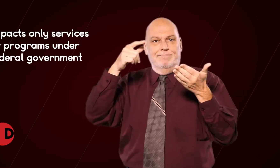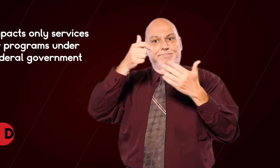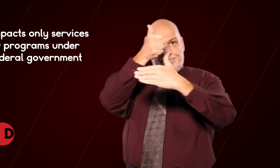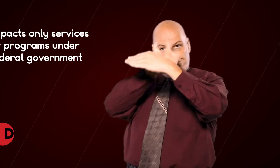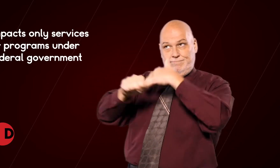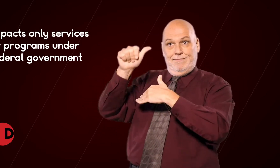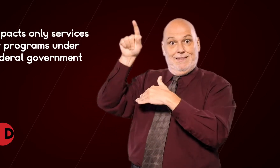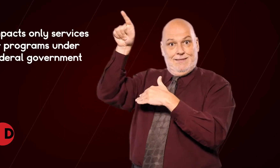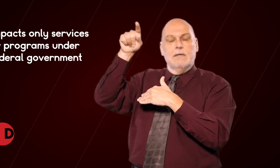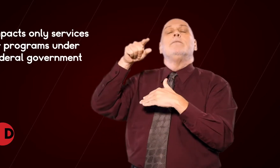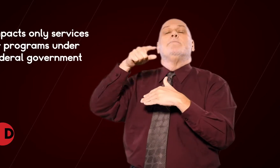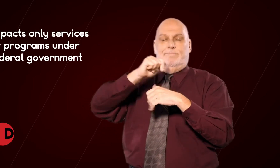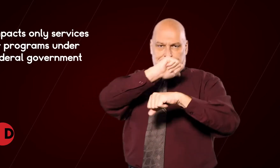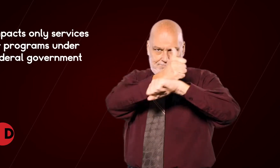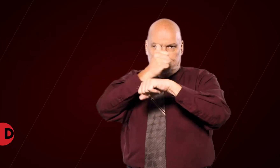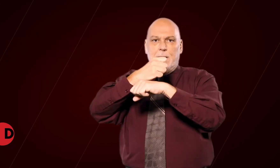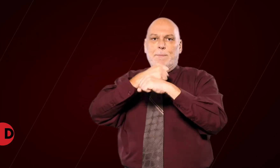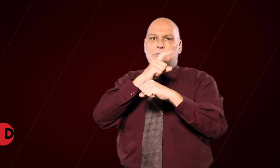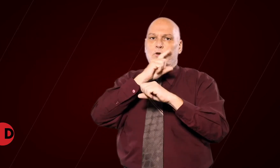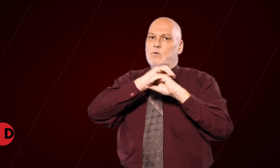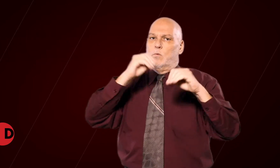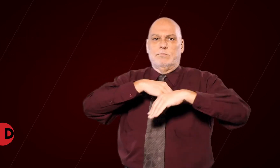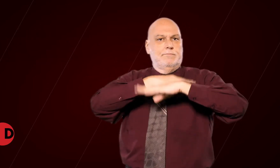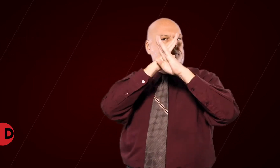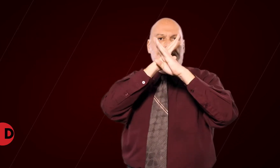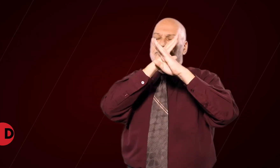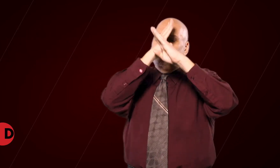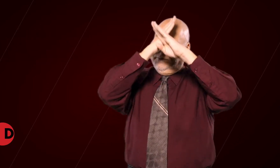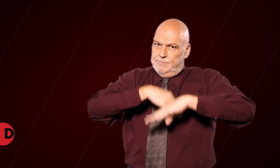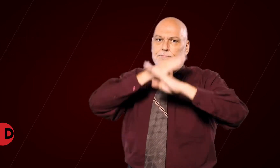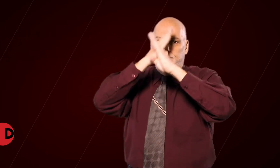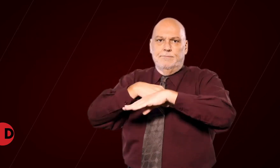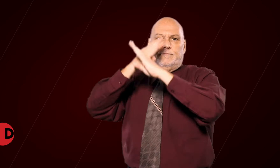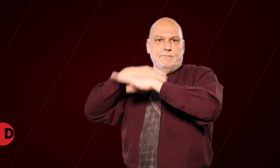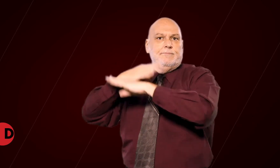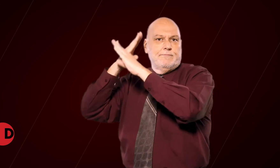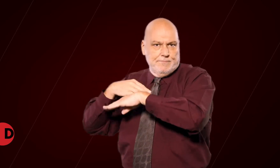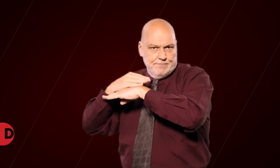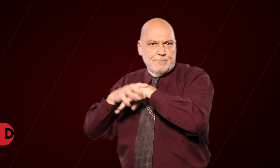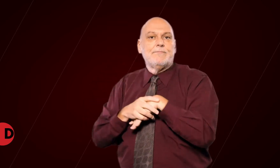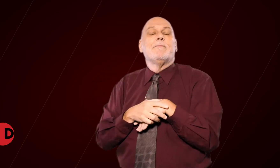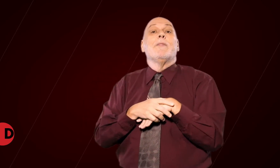broadcasting and communications technology.